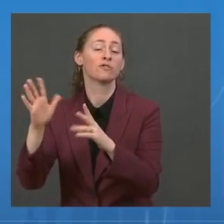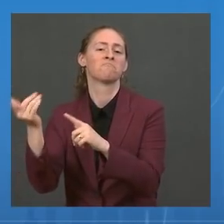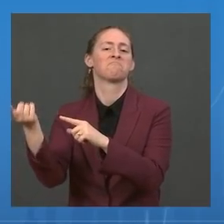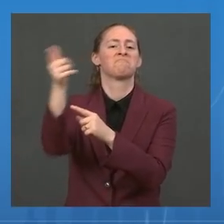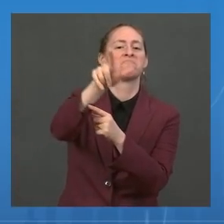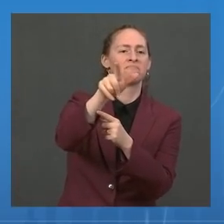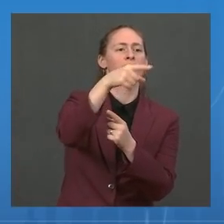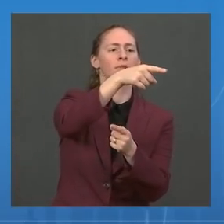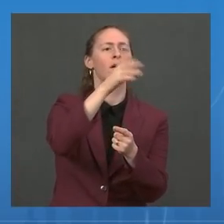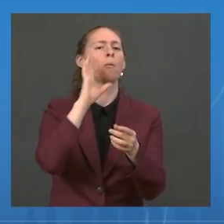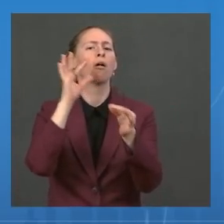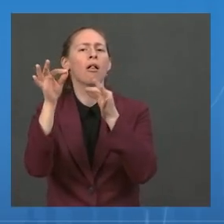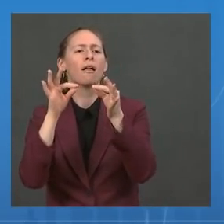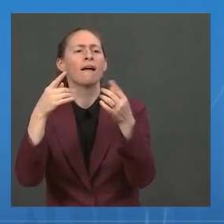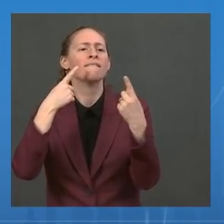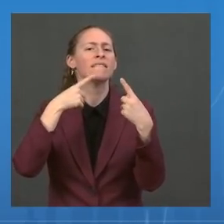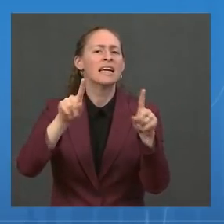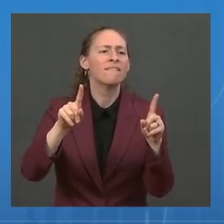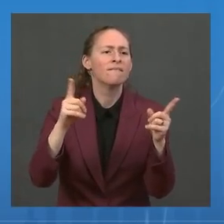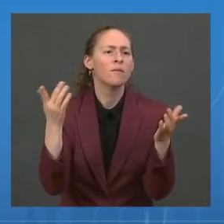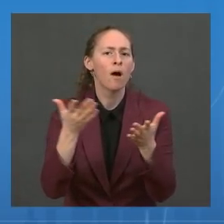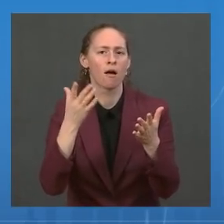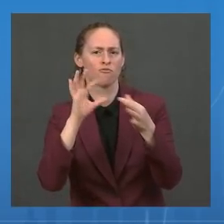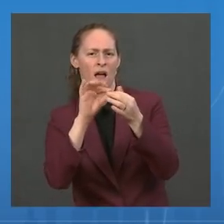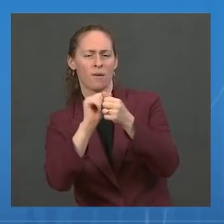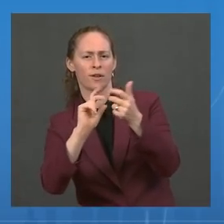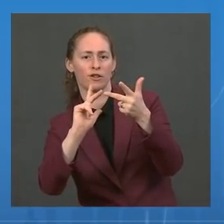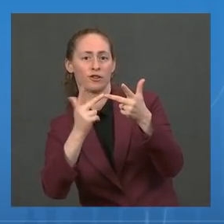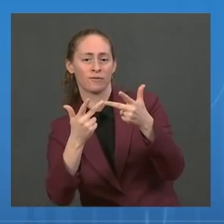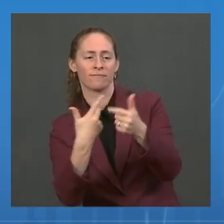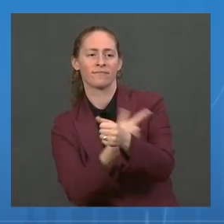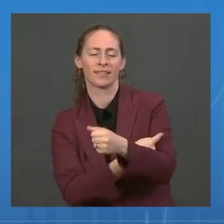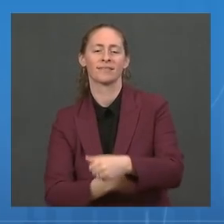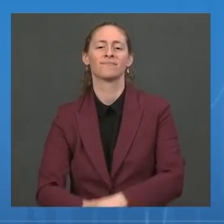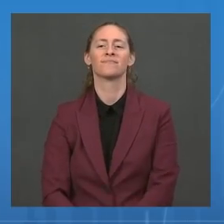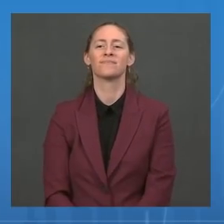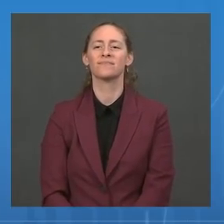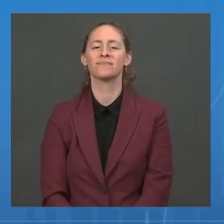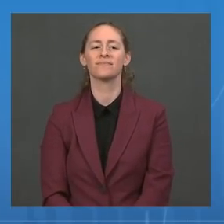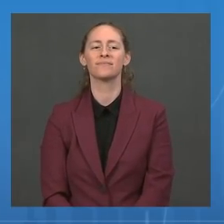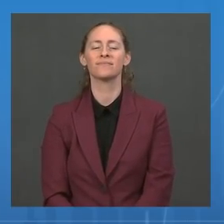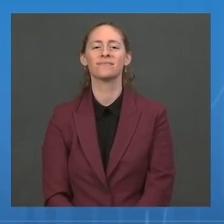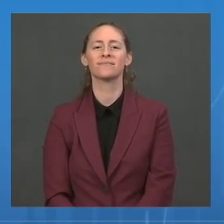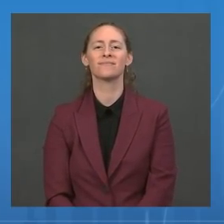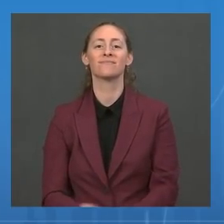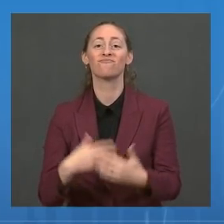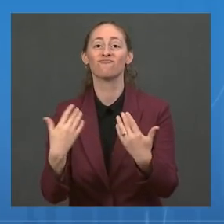and booster shots. Dr. Walensky. Dr. Walensky: Thank you, Jeff. Good morning.